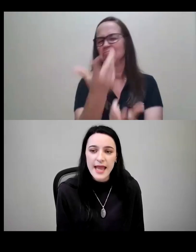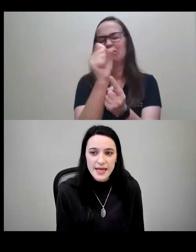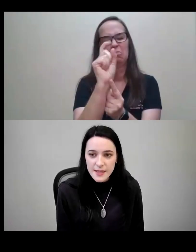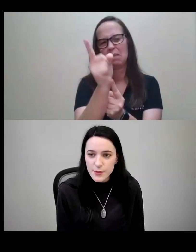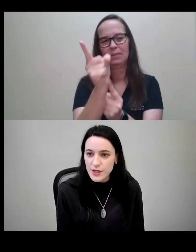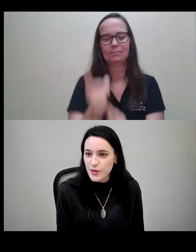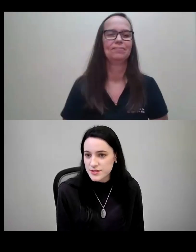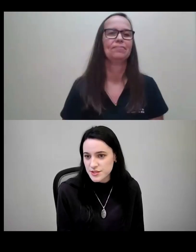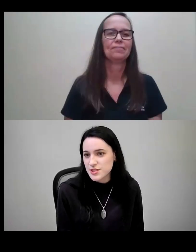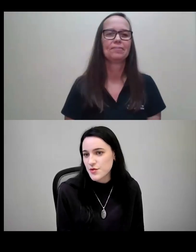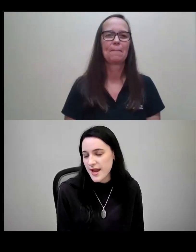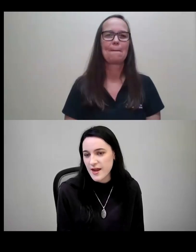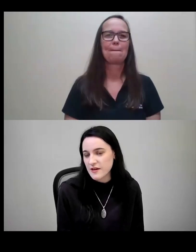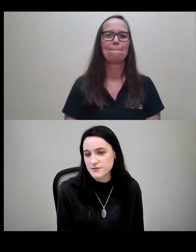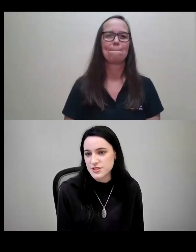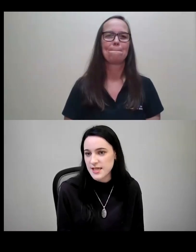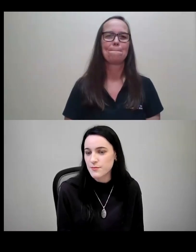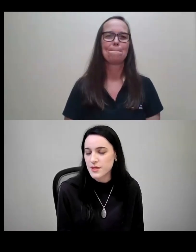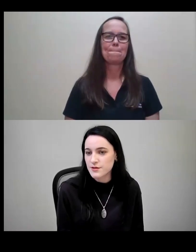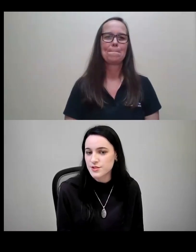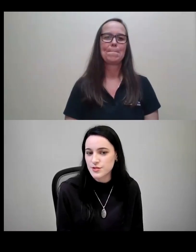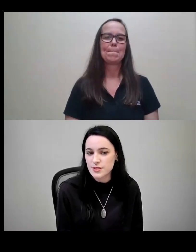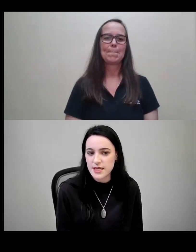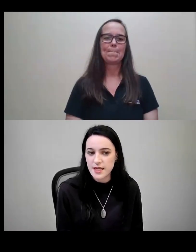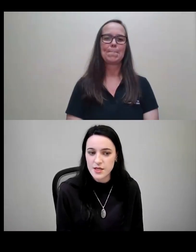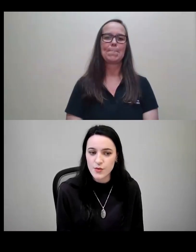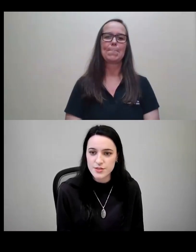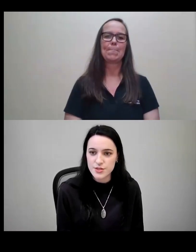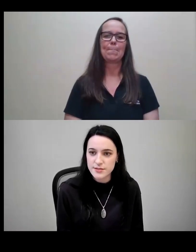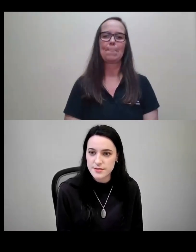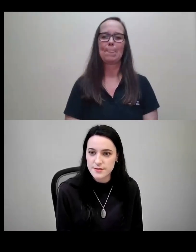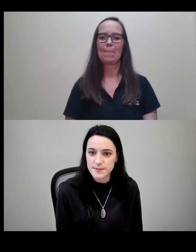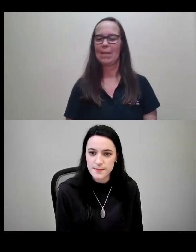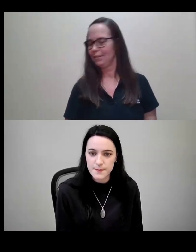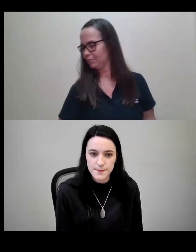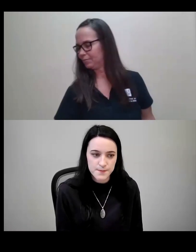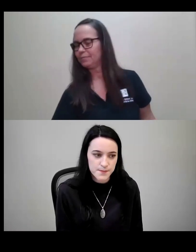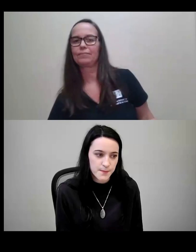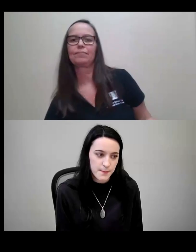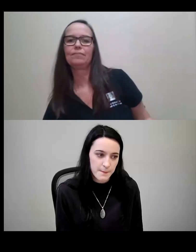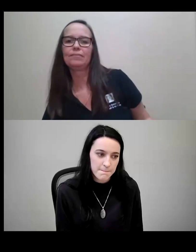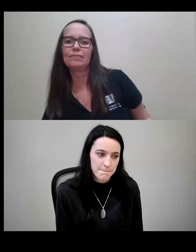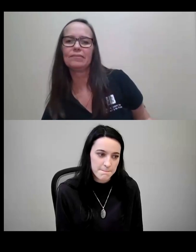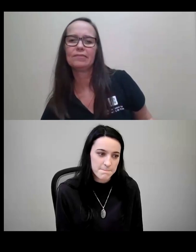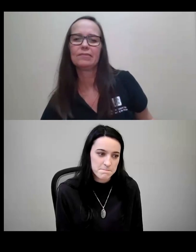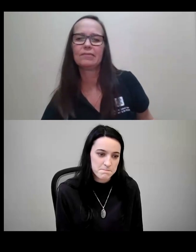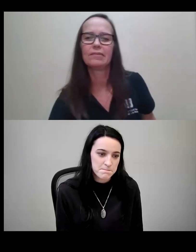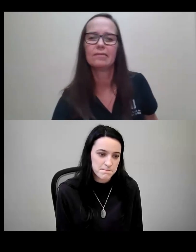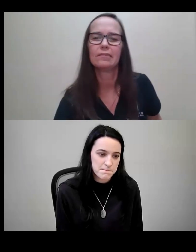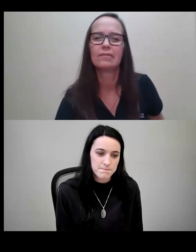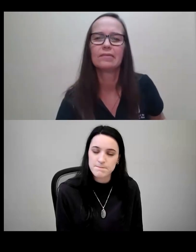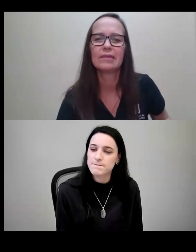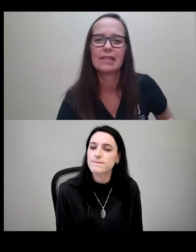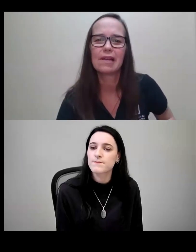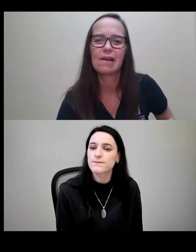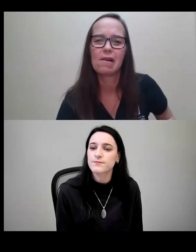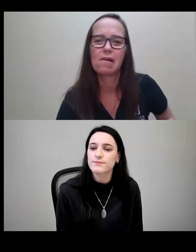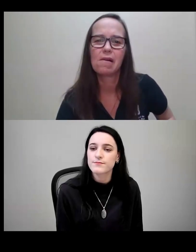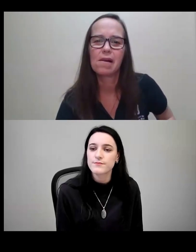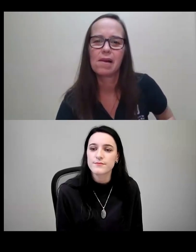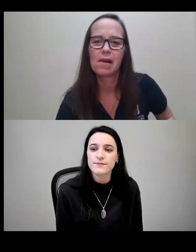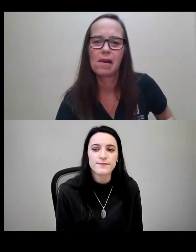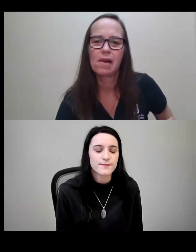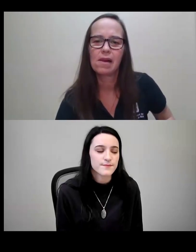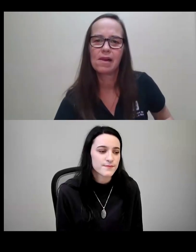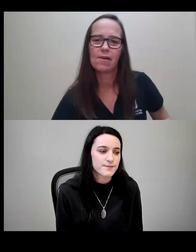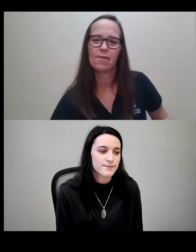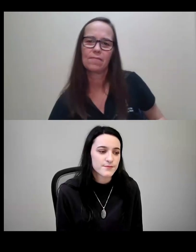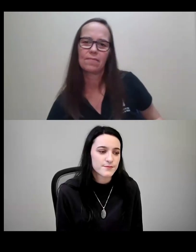send any burning questions you have. Just take a minute or two to send any questions.